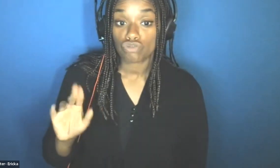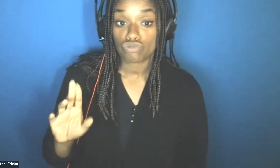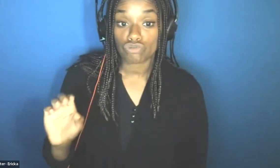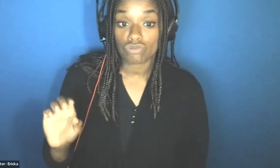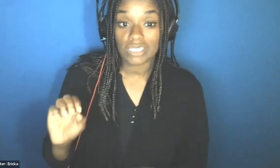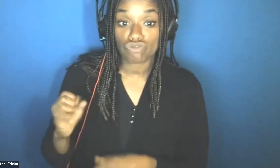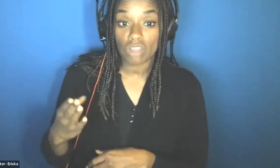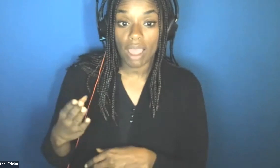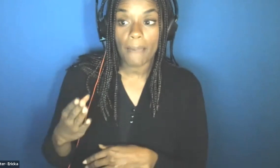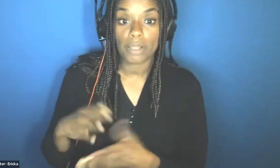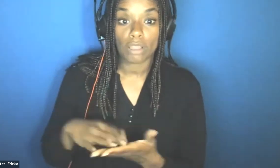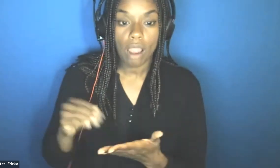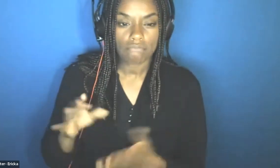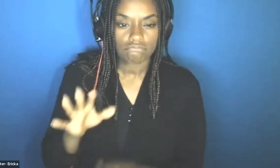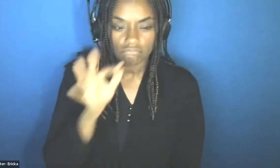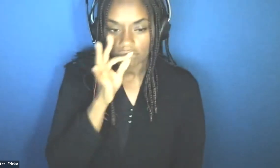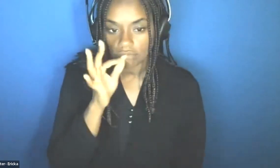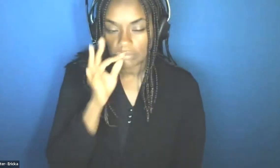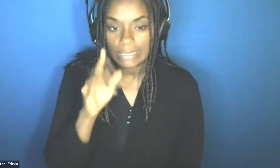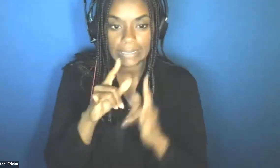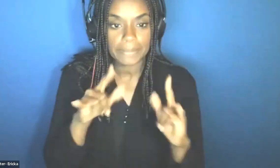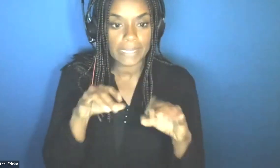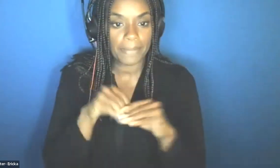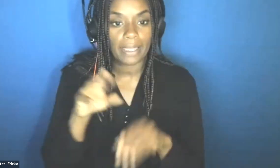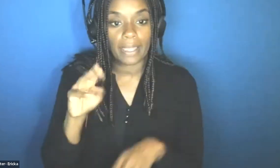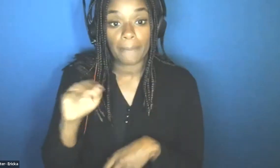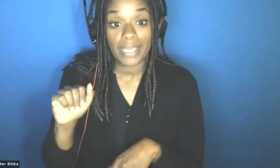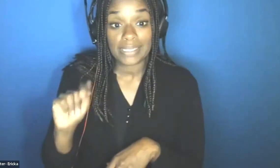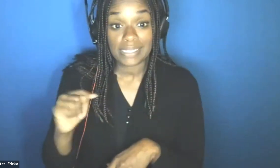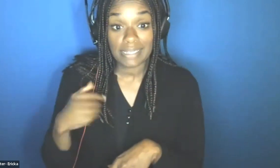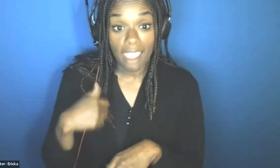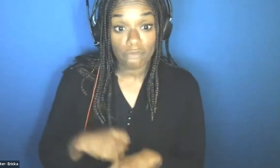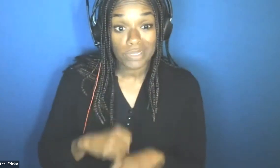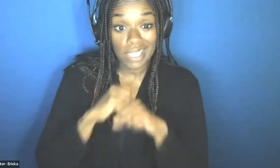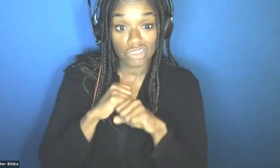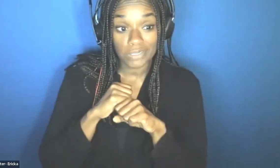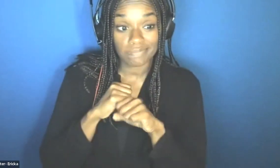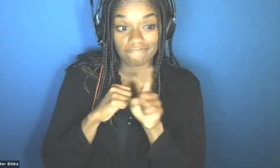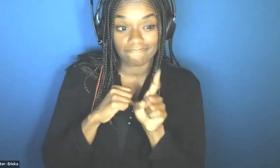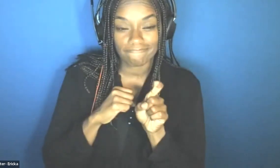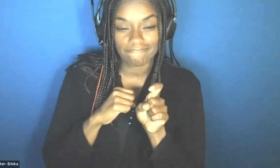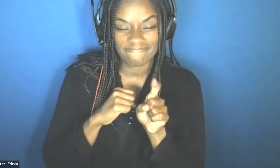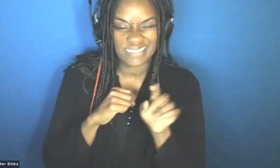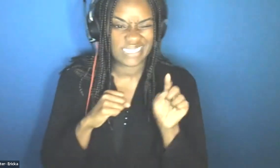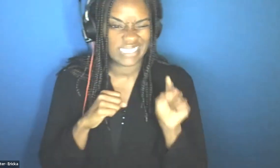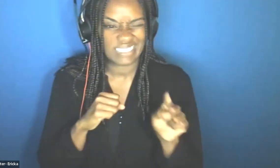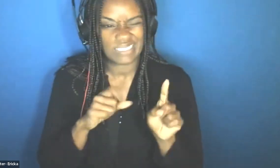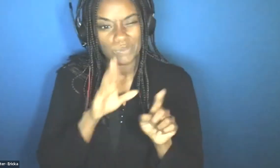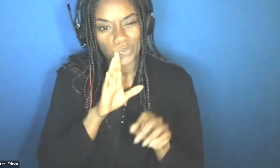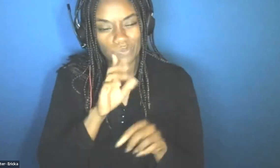Here's another twist. What if Julie's employer found that she was using marijuana while in MAT?